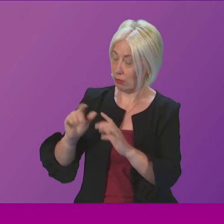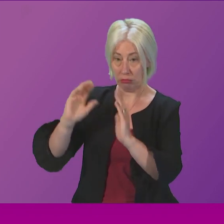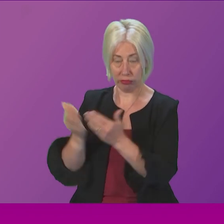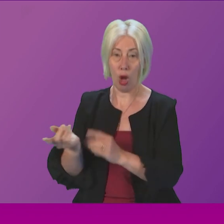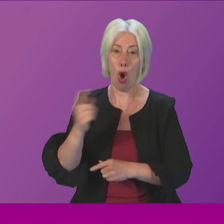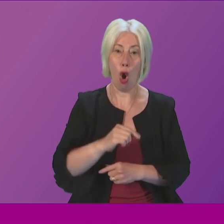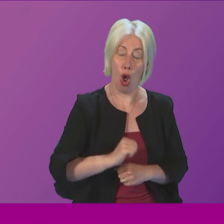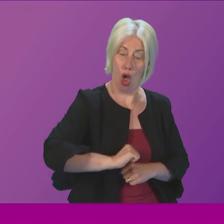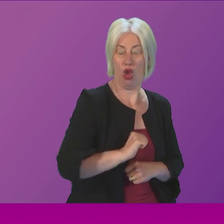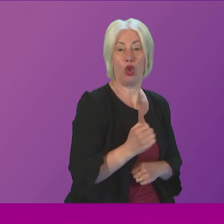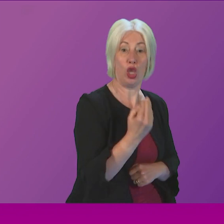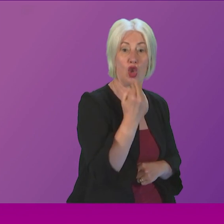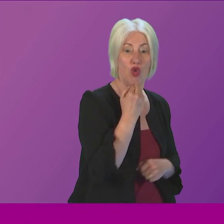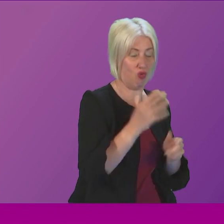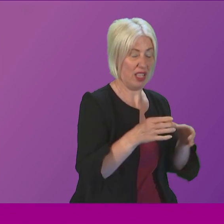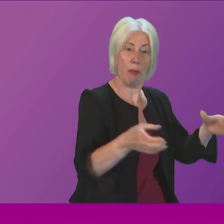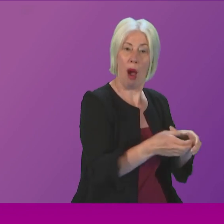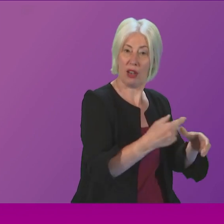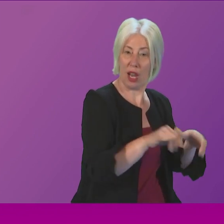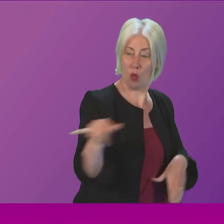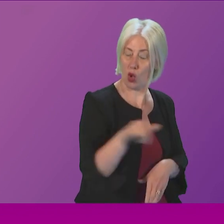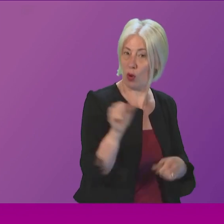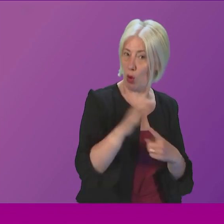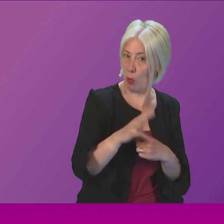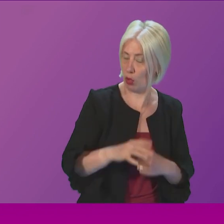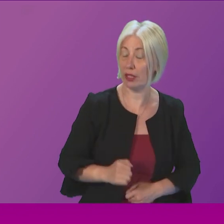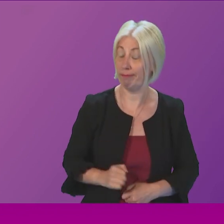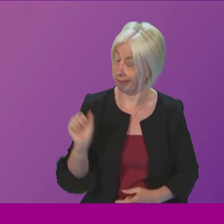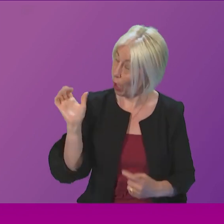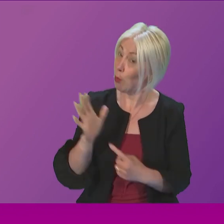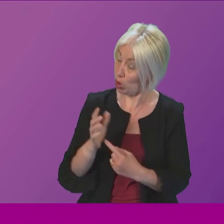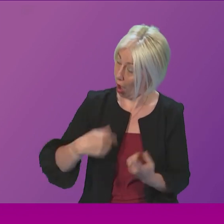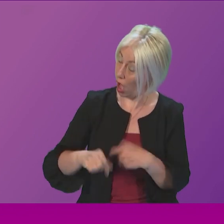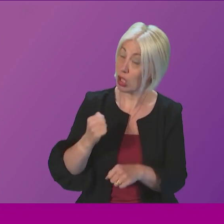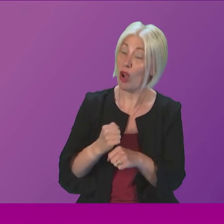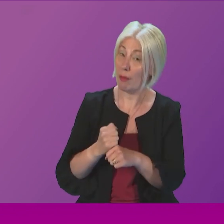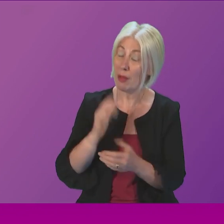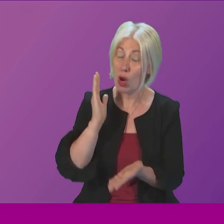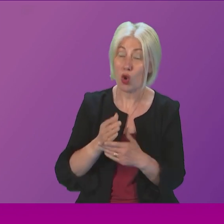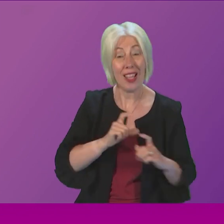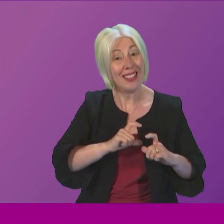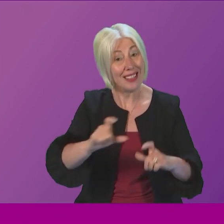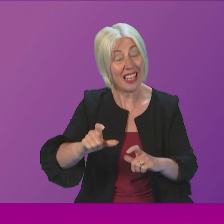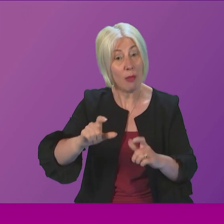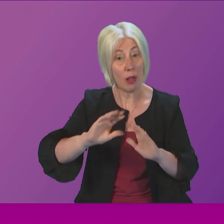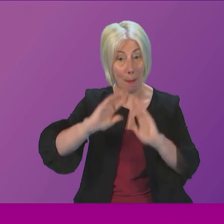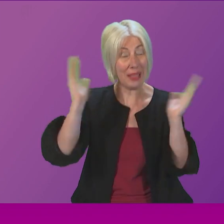What is most important to the Scottish Government is making sure that we have a sustainable planet to hand on to future generations.